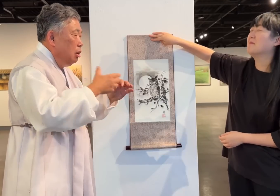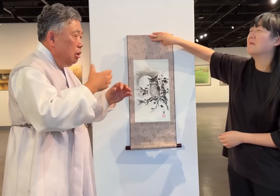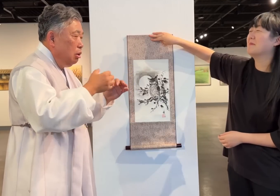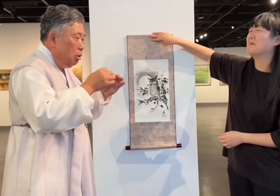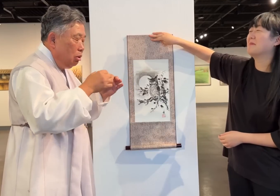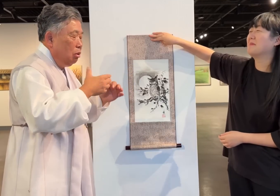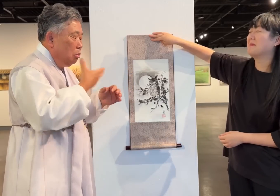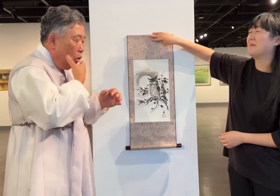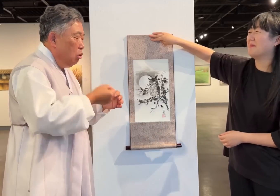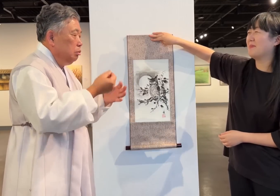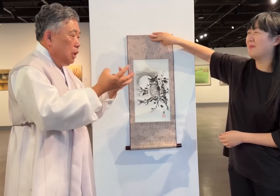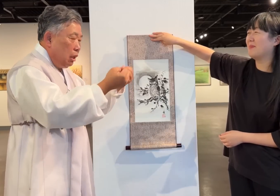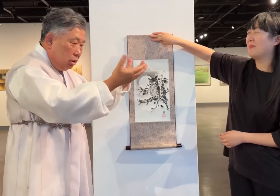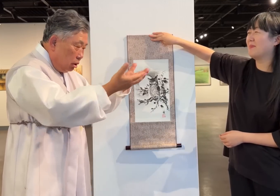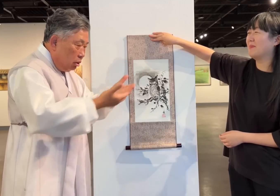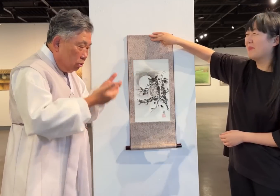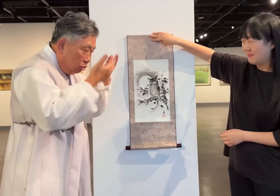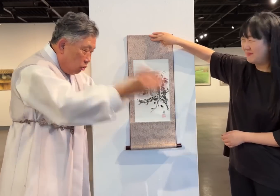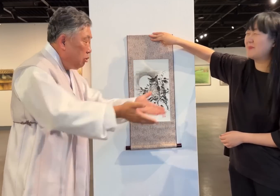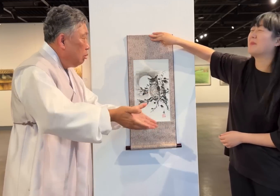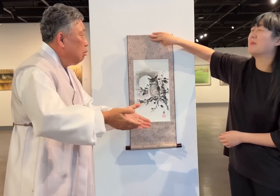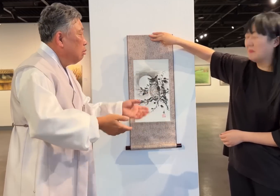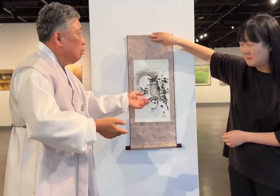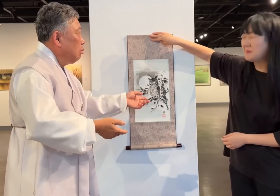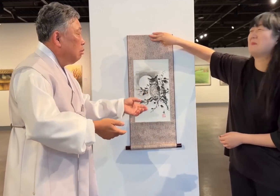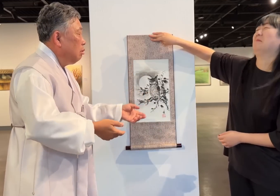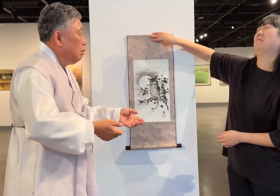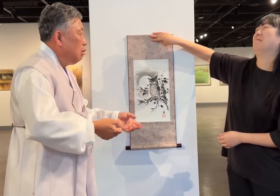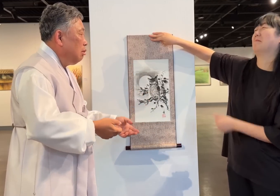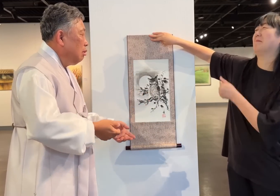It also brings many blessings.